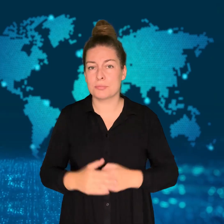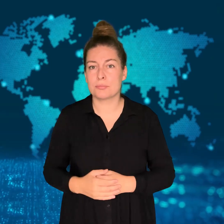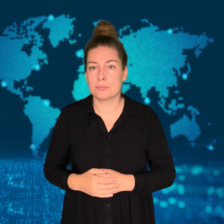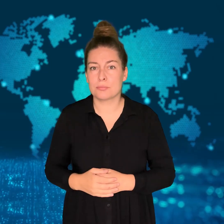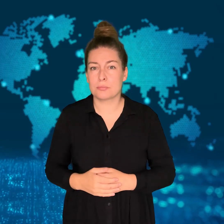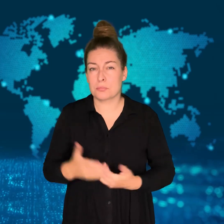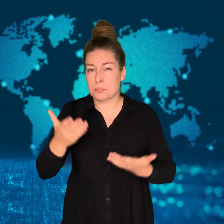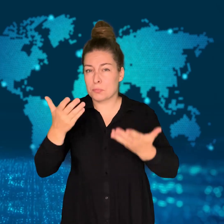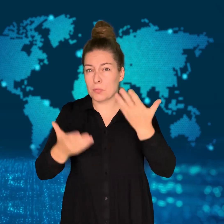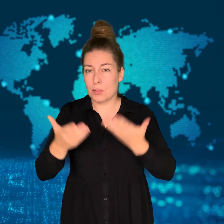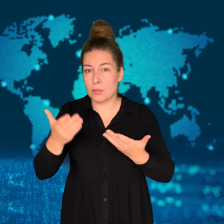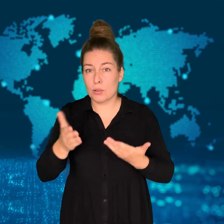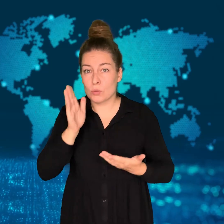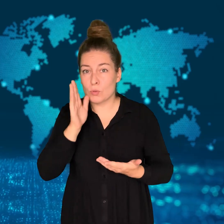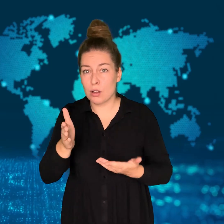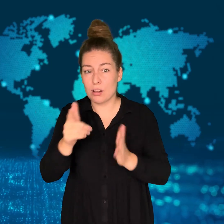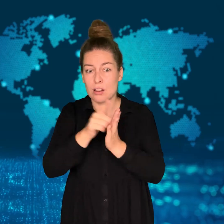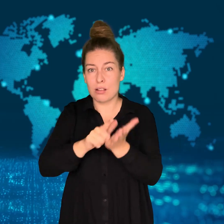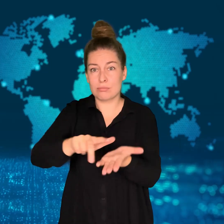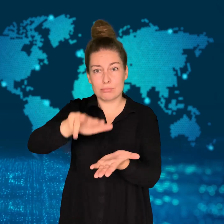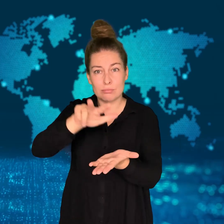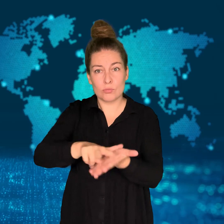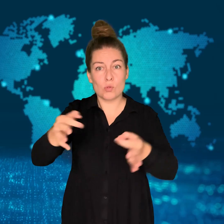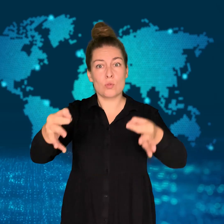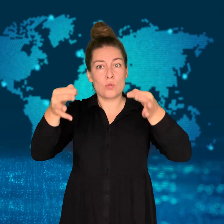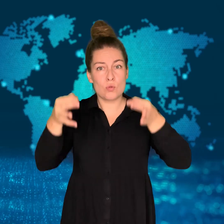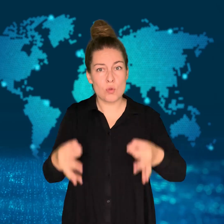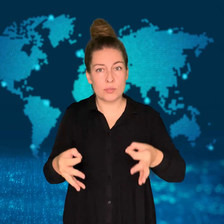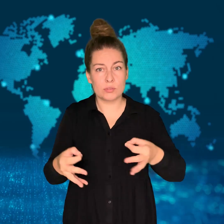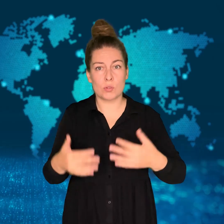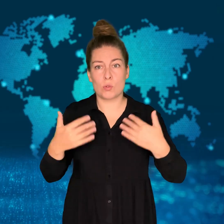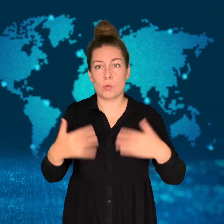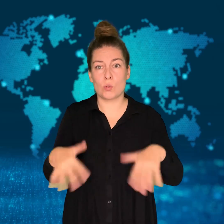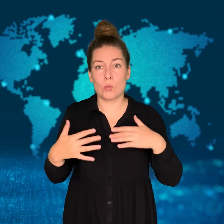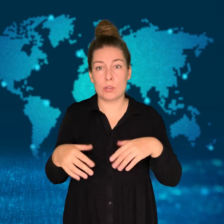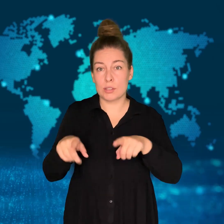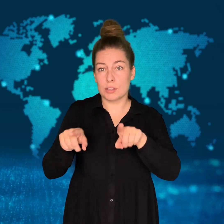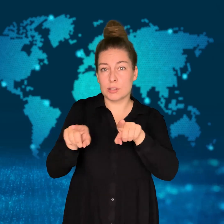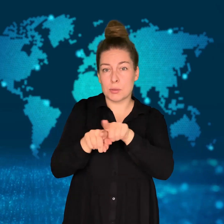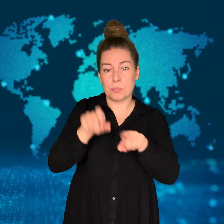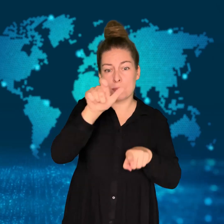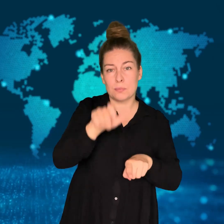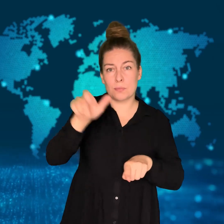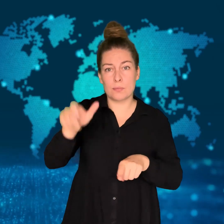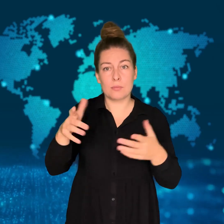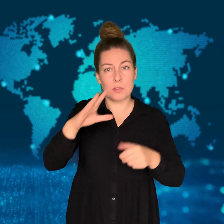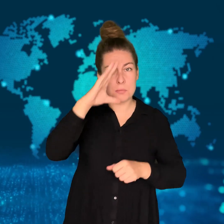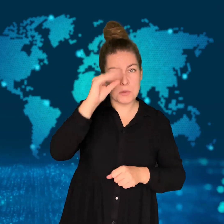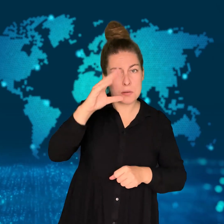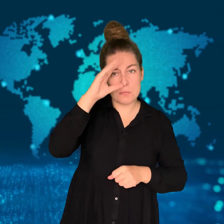If passed, it would punish same-sex relations with the death penalty